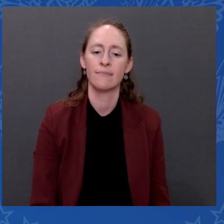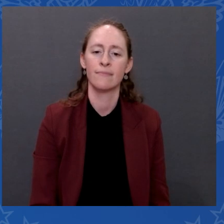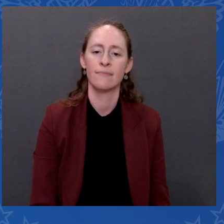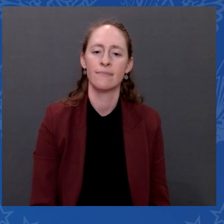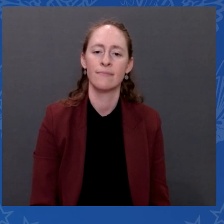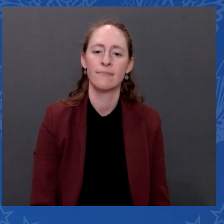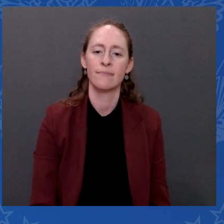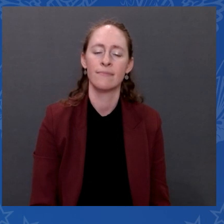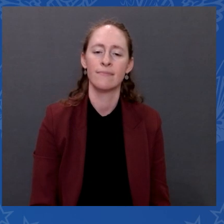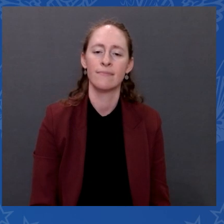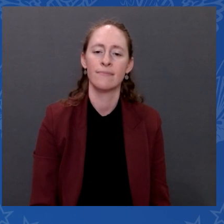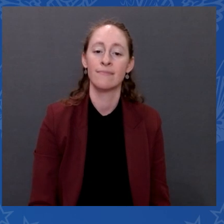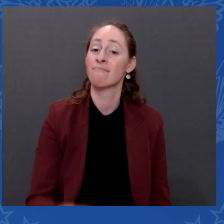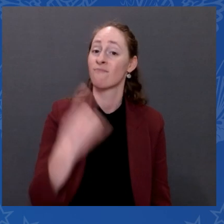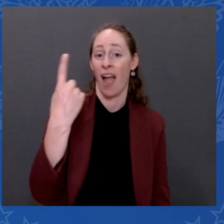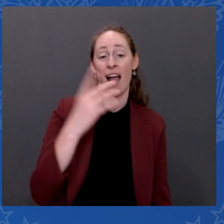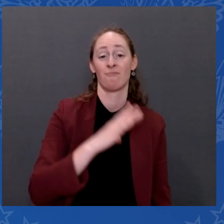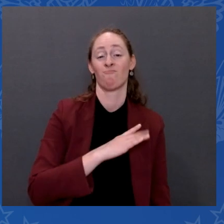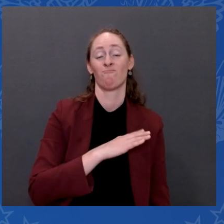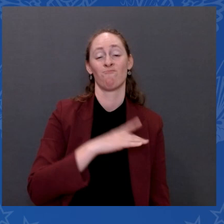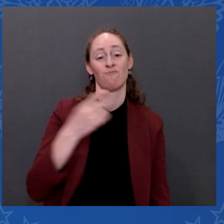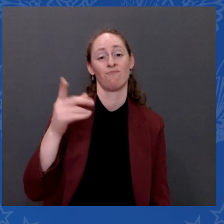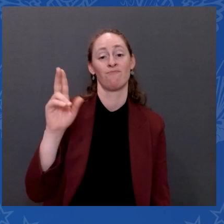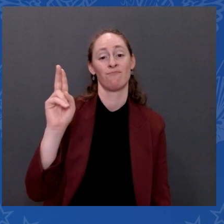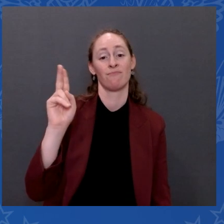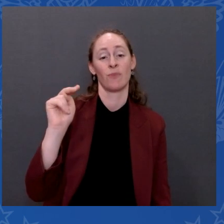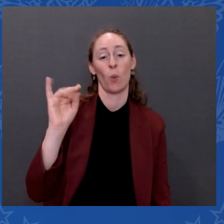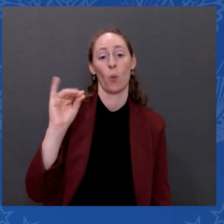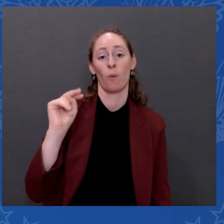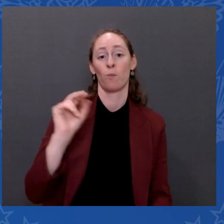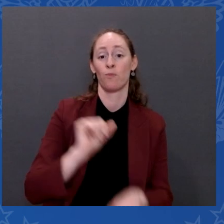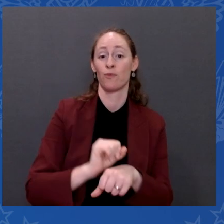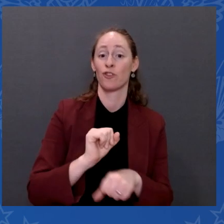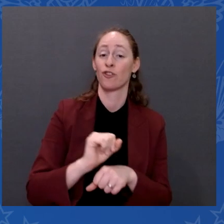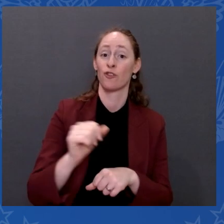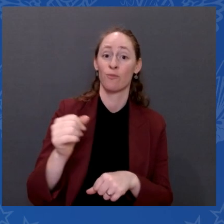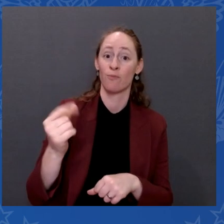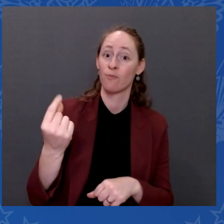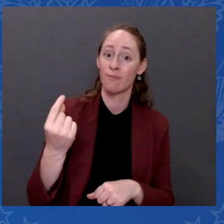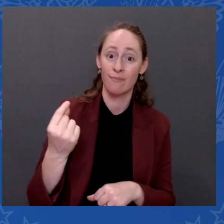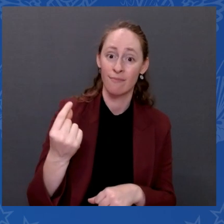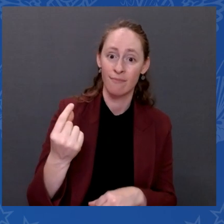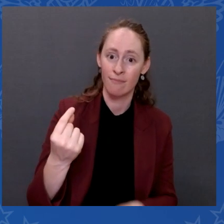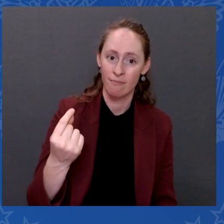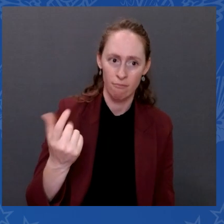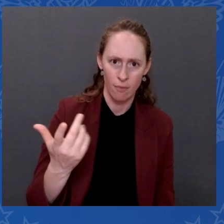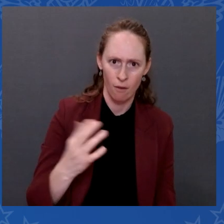have a college degree in the technology that they're working. I mean, you just don't join your union